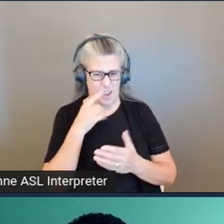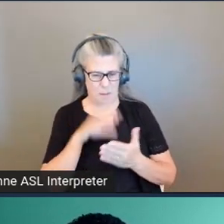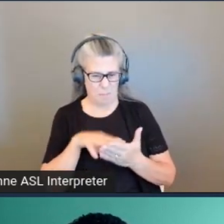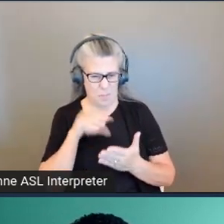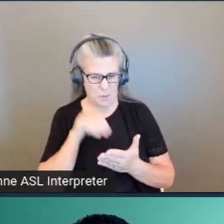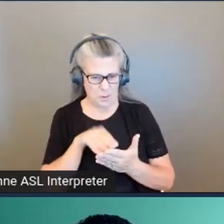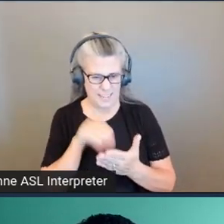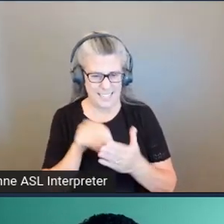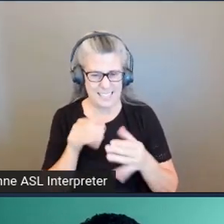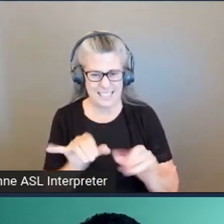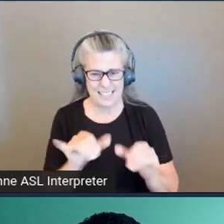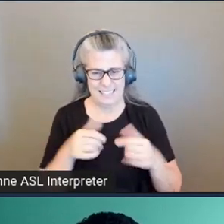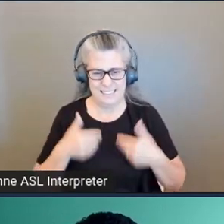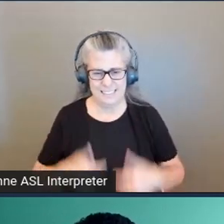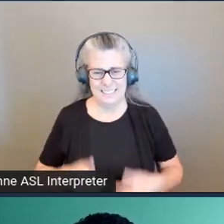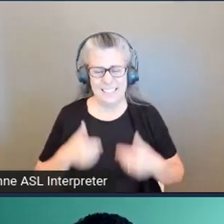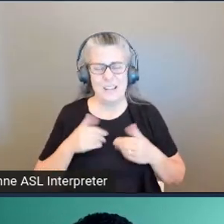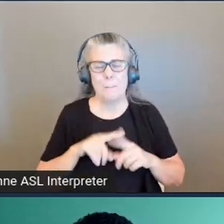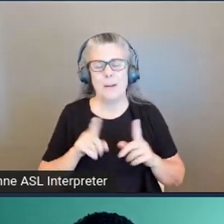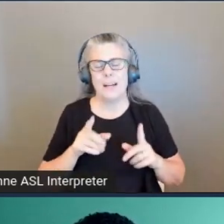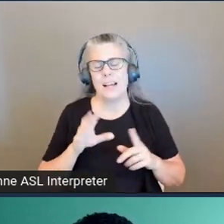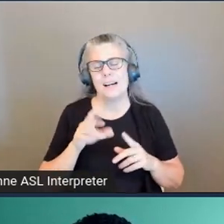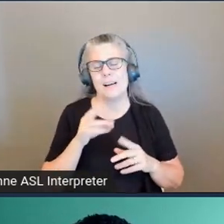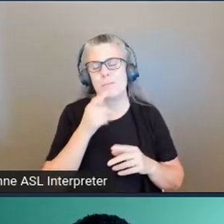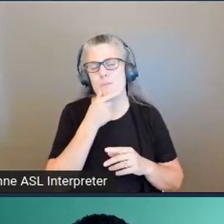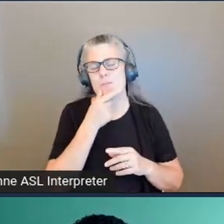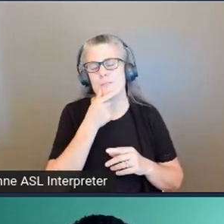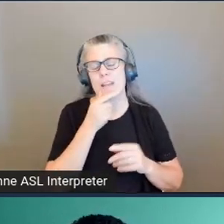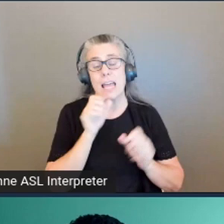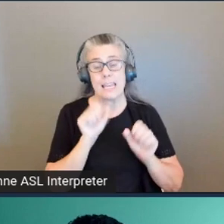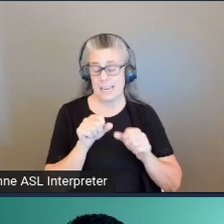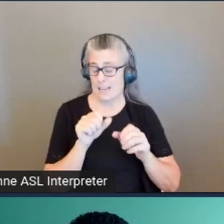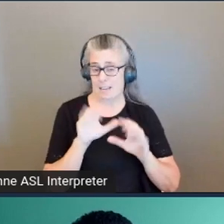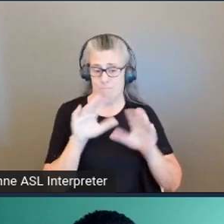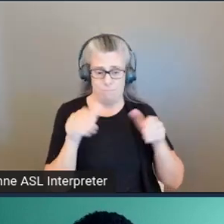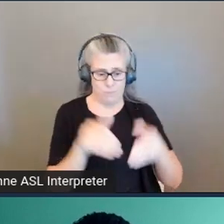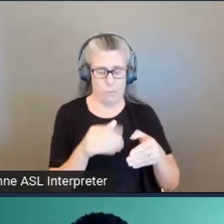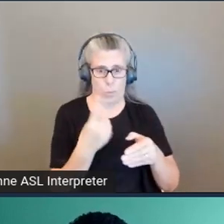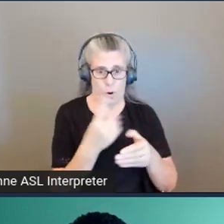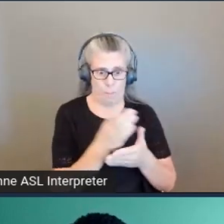to tackle one piece of SageMaker at a time and figure out how to get that process to work,